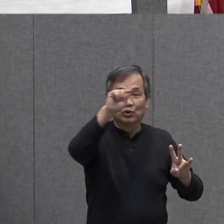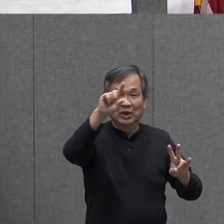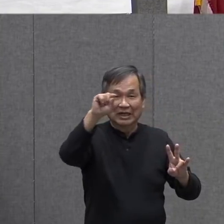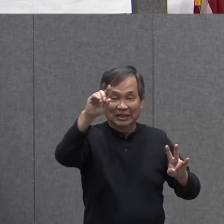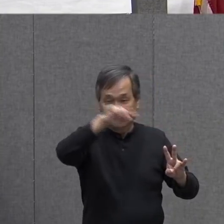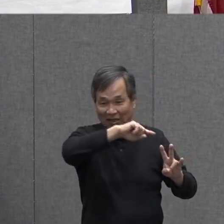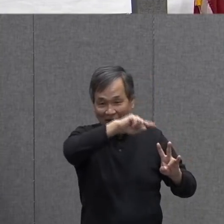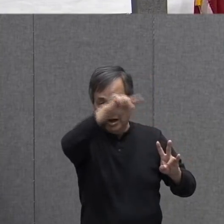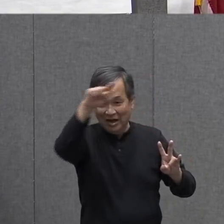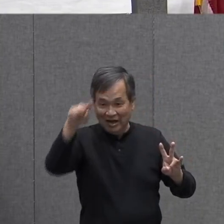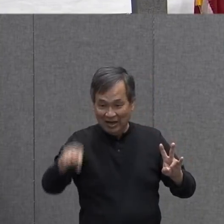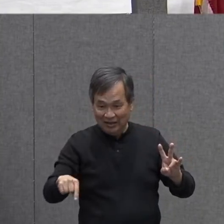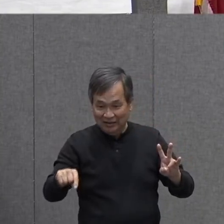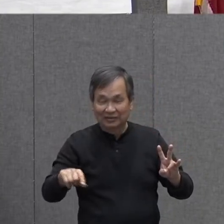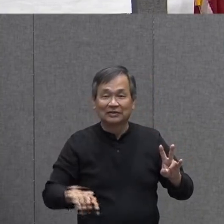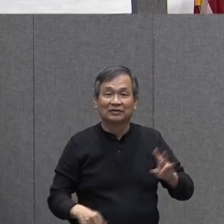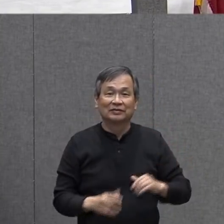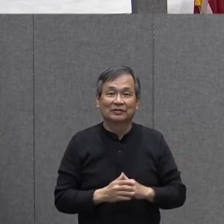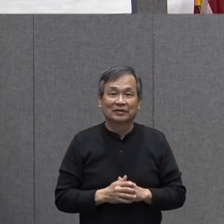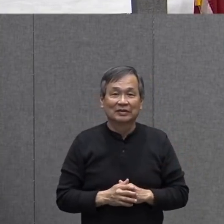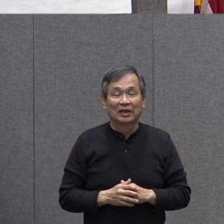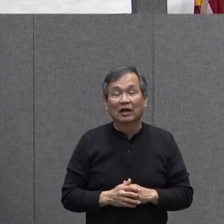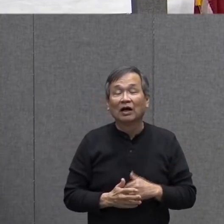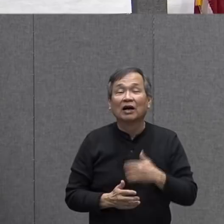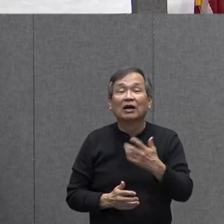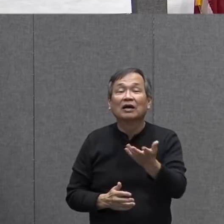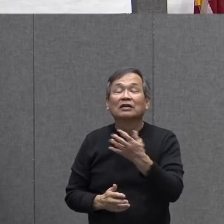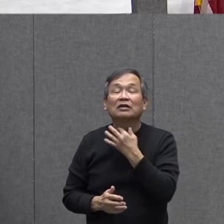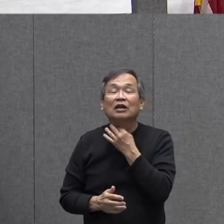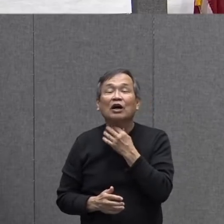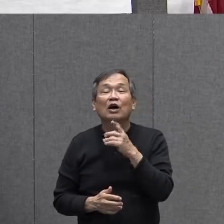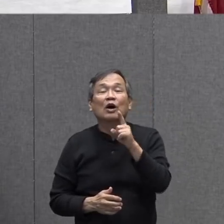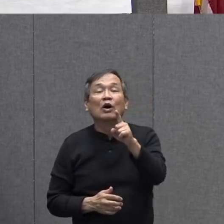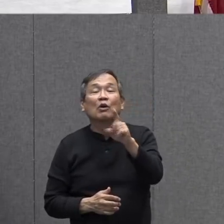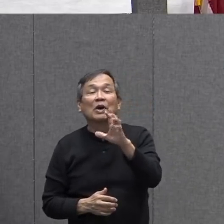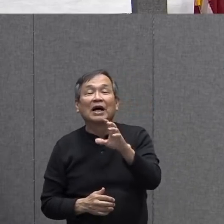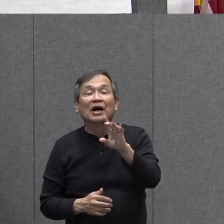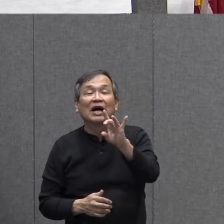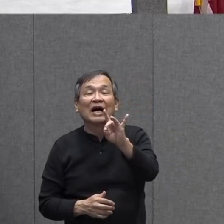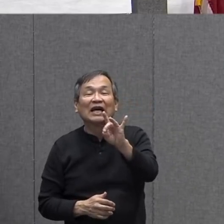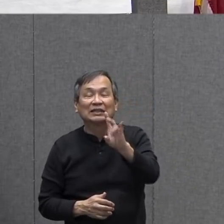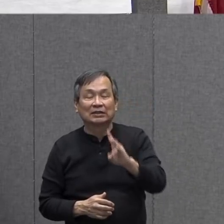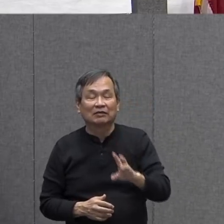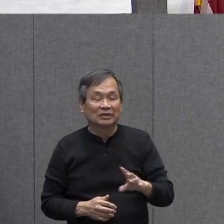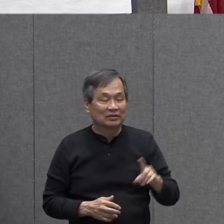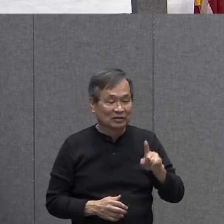or how many jumps of 10 to get to 187? Think about that.